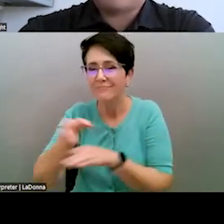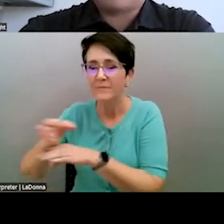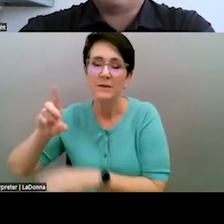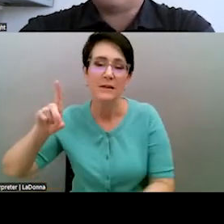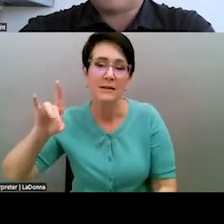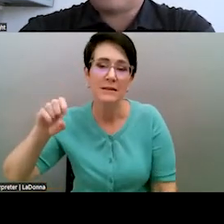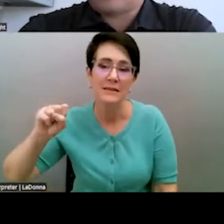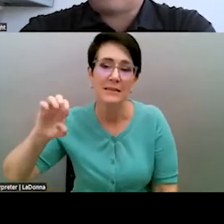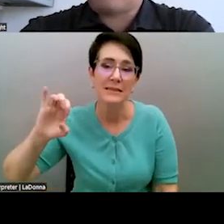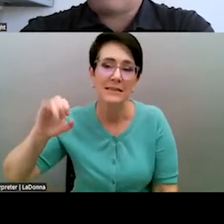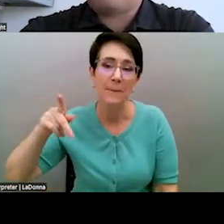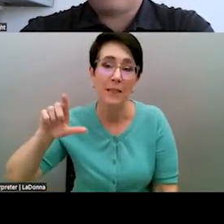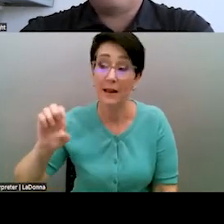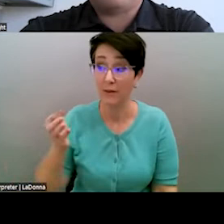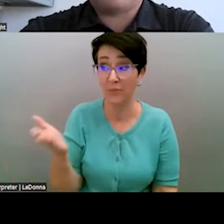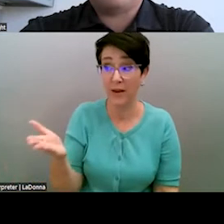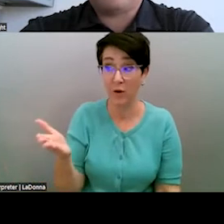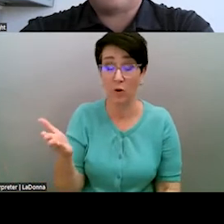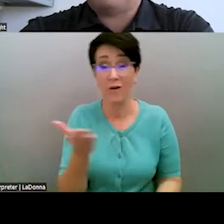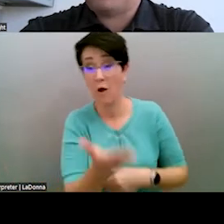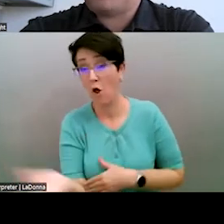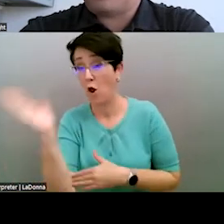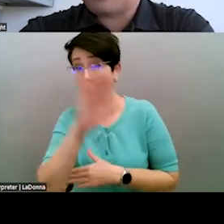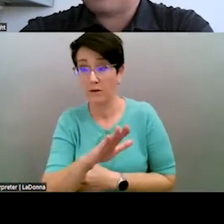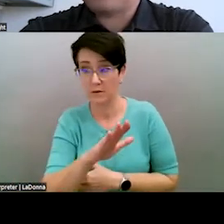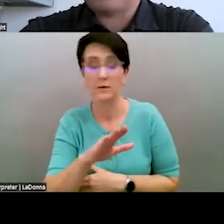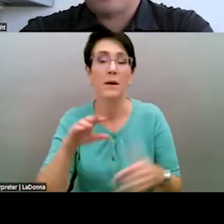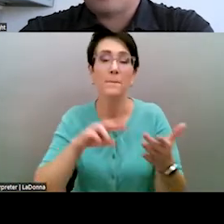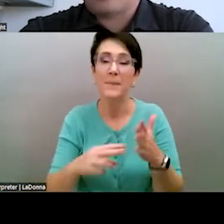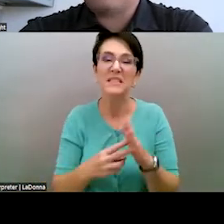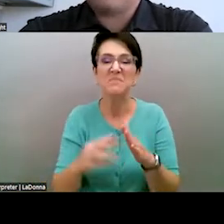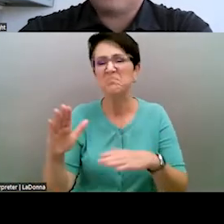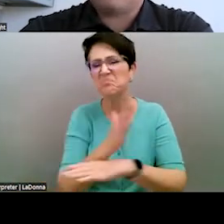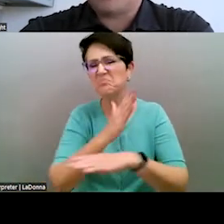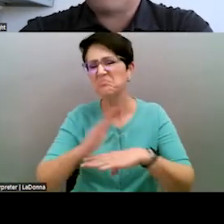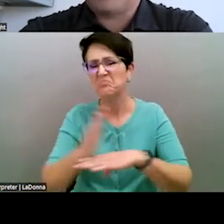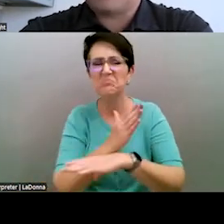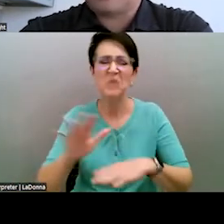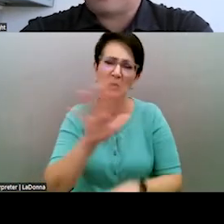AN WE ARE TAKING CARE OF, YOU KNOW, ROUGHLY, 50 PEOPLE IN CRISIS, MOST OF OUR BUILDINGS ARE HALF